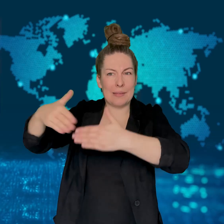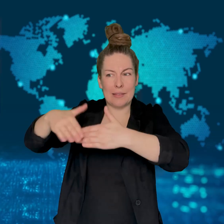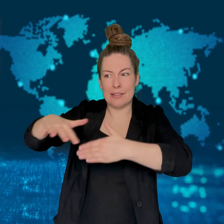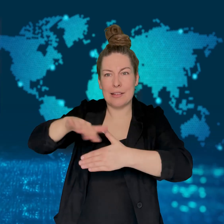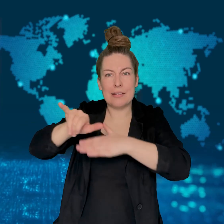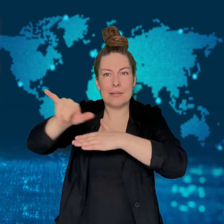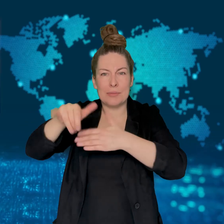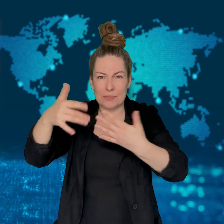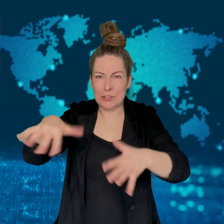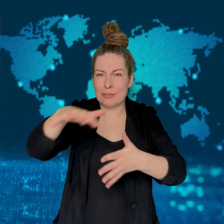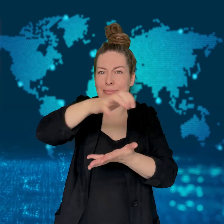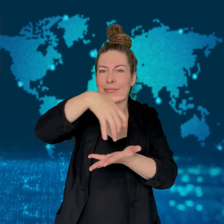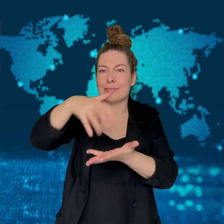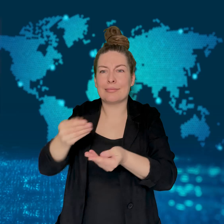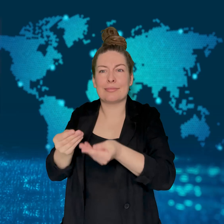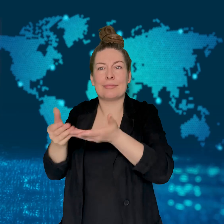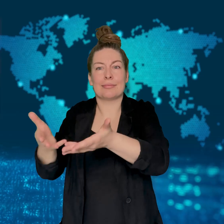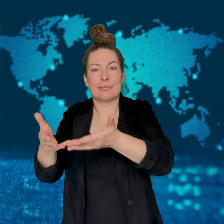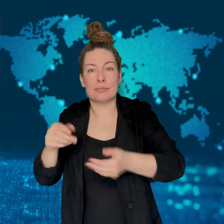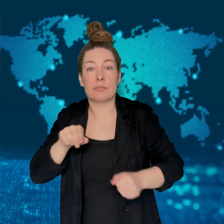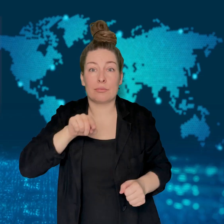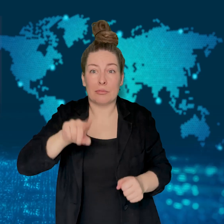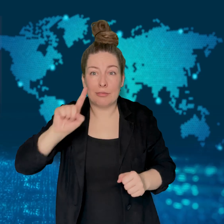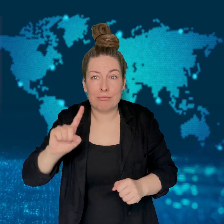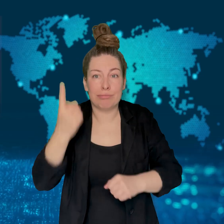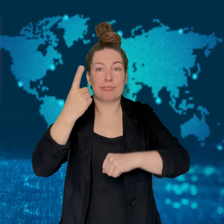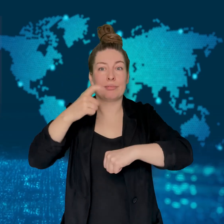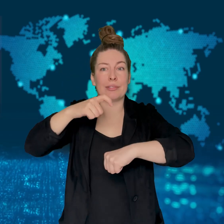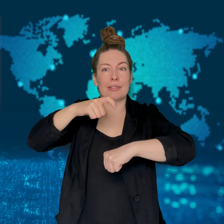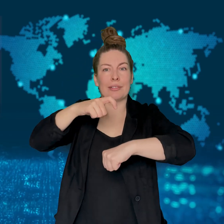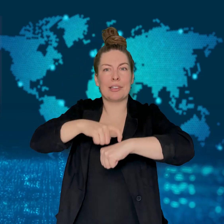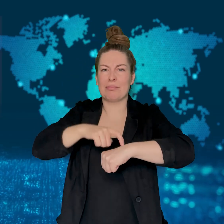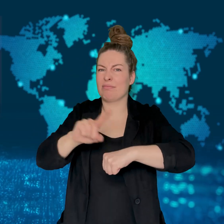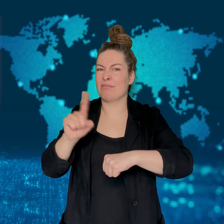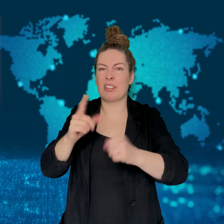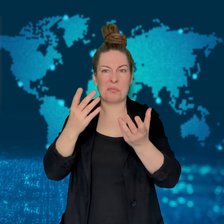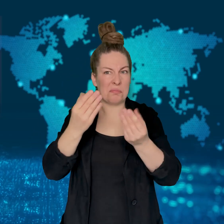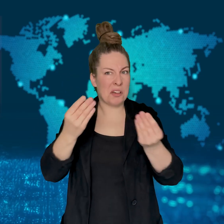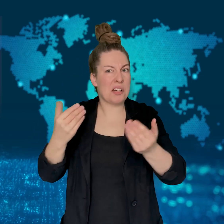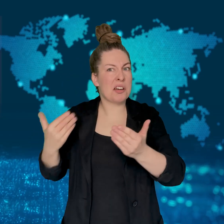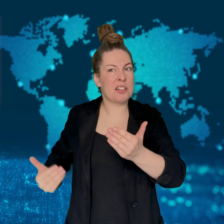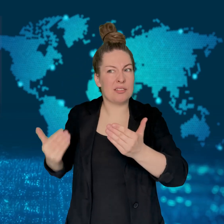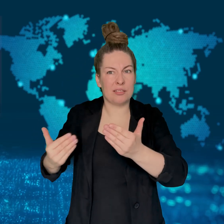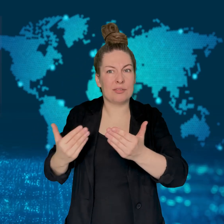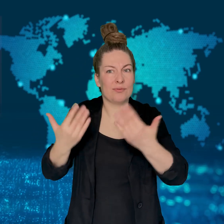from the Ukraine border.